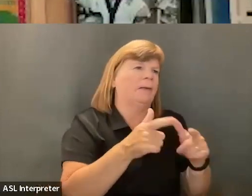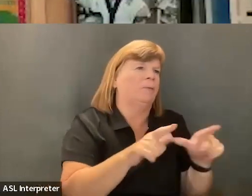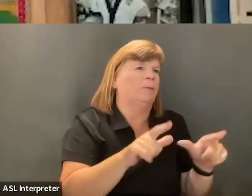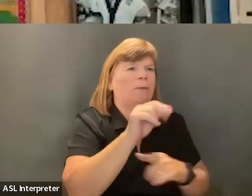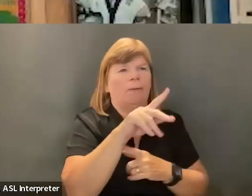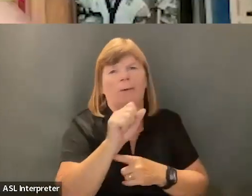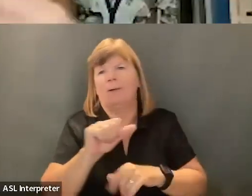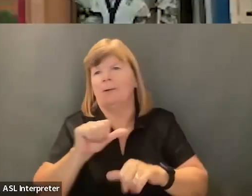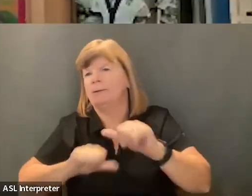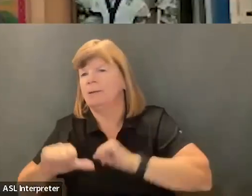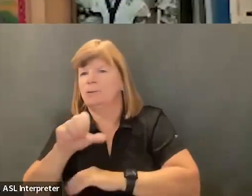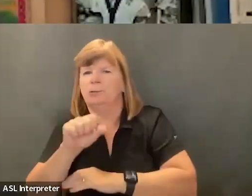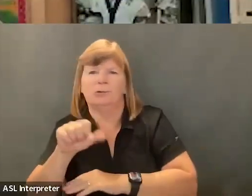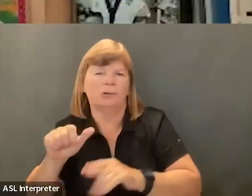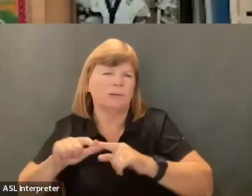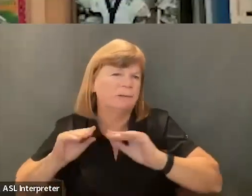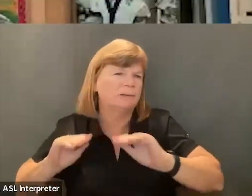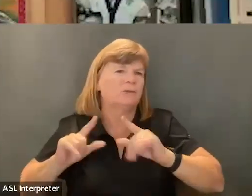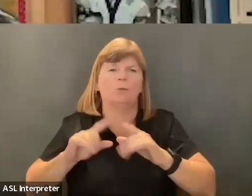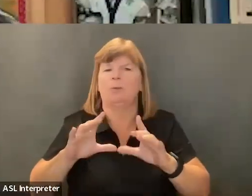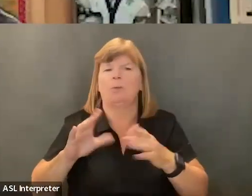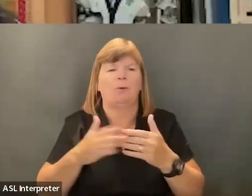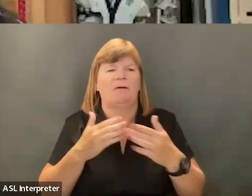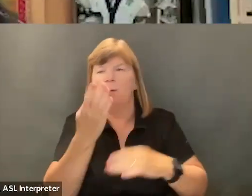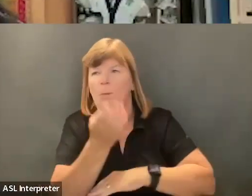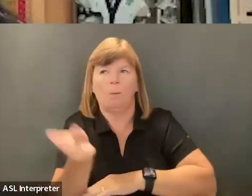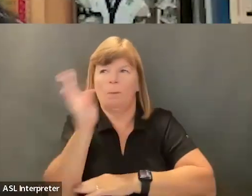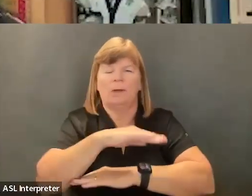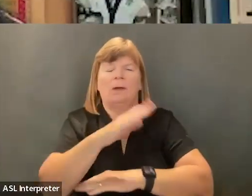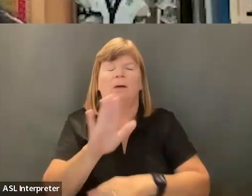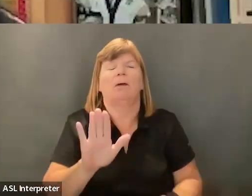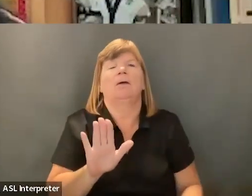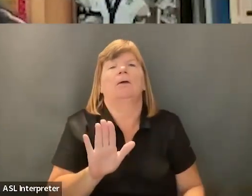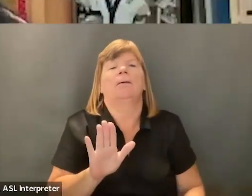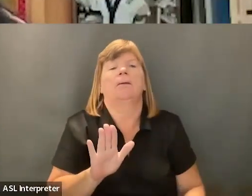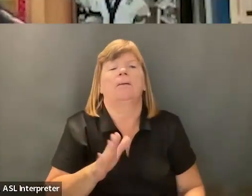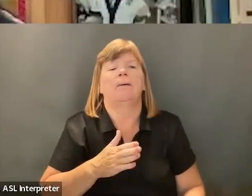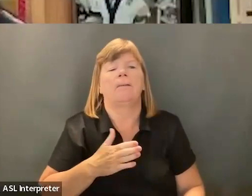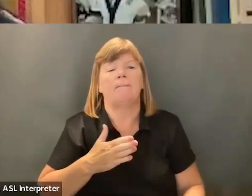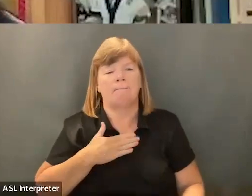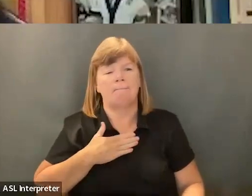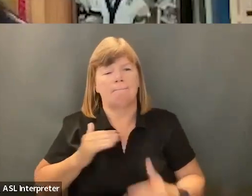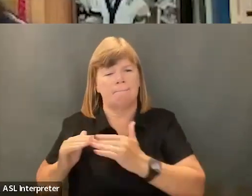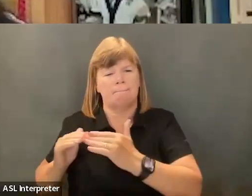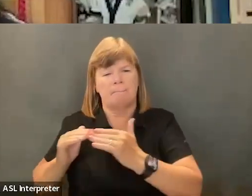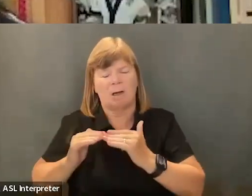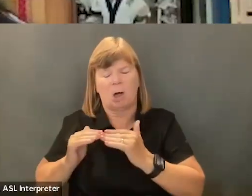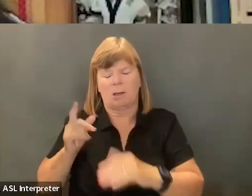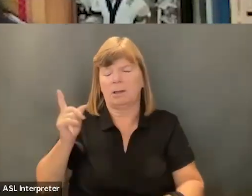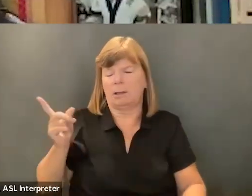instruction or you're doing it across the day um and my colleague HyeJin Hwang and I did